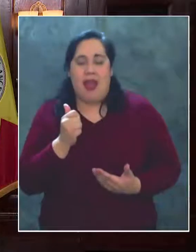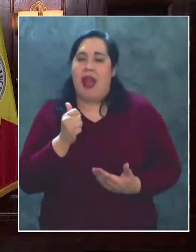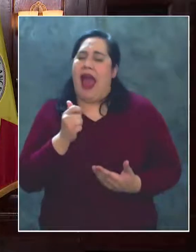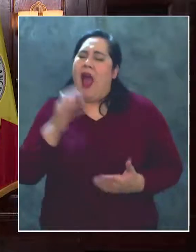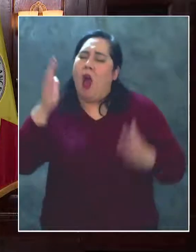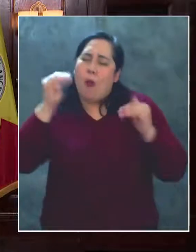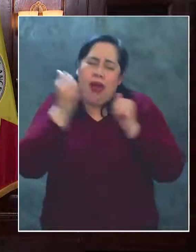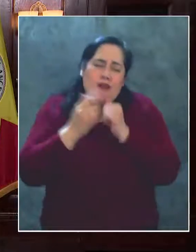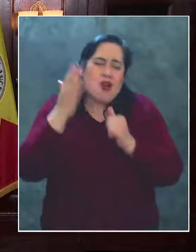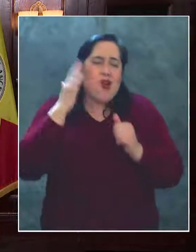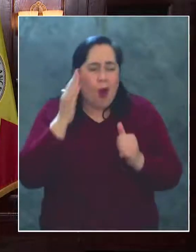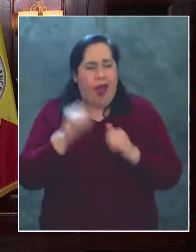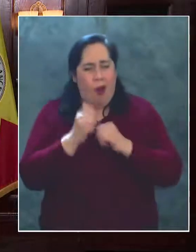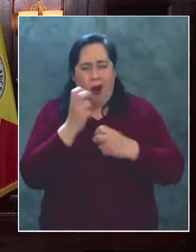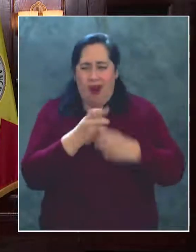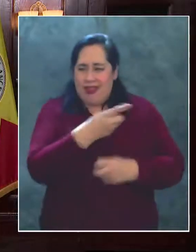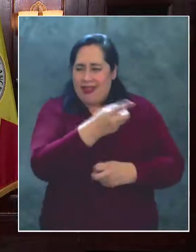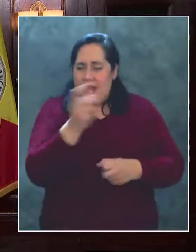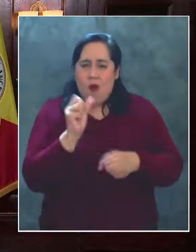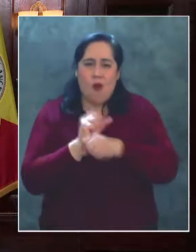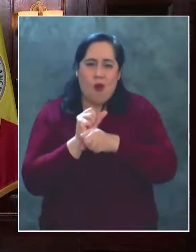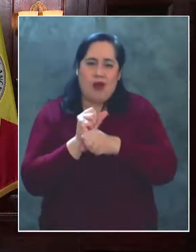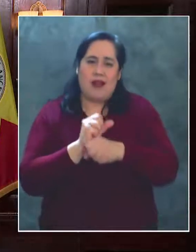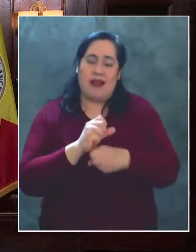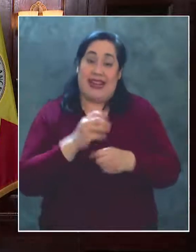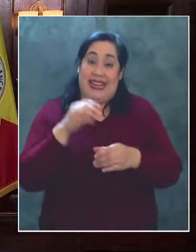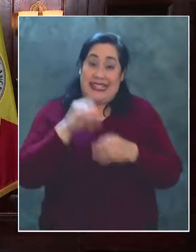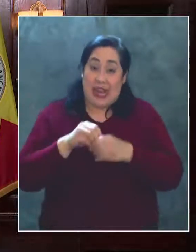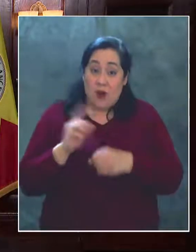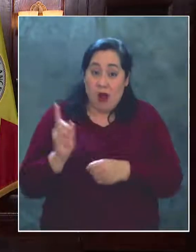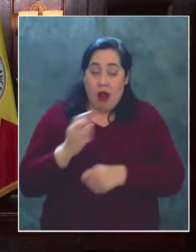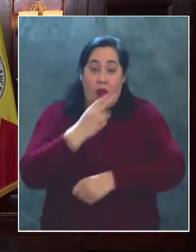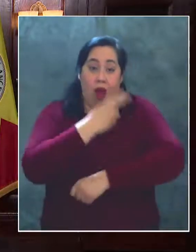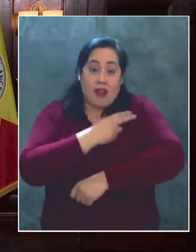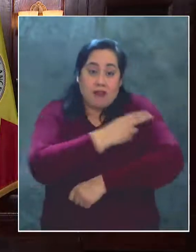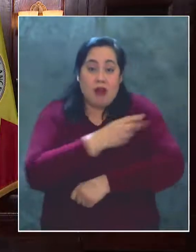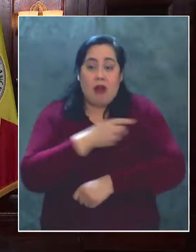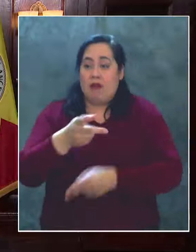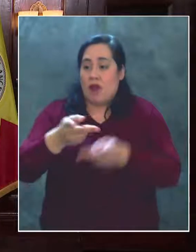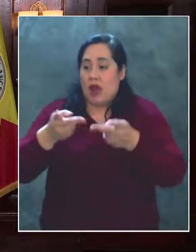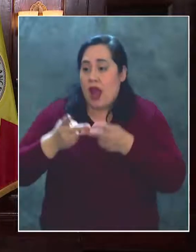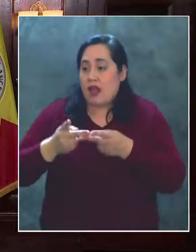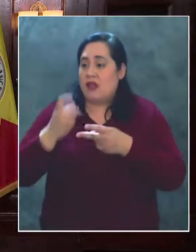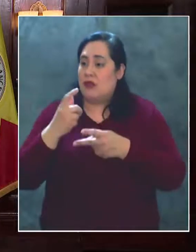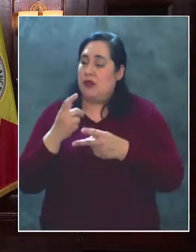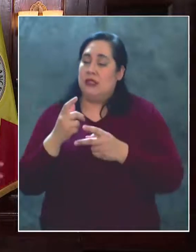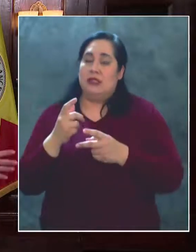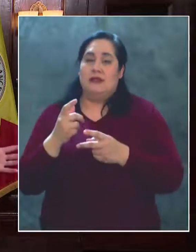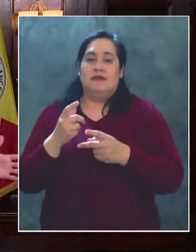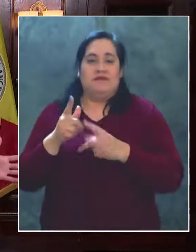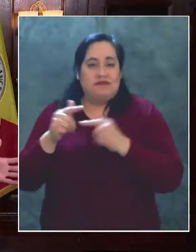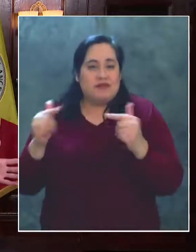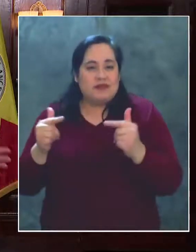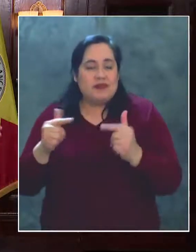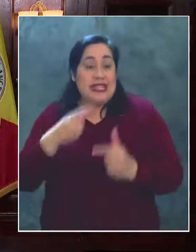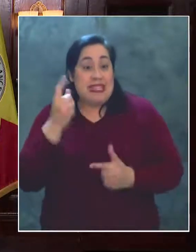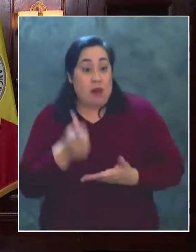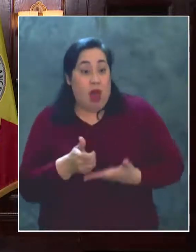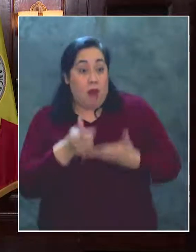AND I HOPE EVERYBODY KNOWS HOW HARD THOSE FOLKS ARE WORKING, IN THE HOSPITALS AND ON THE SITE. SOMEBODY WHO HELPED YOU GET A